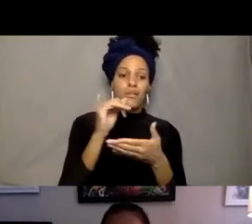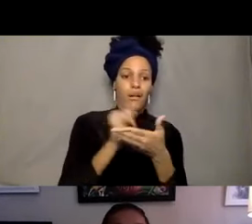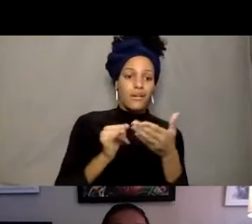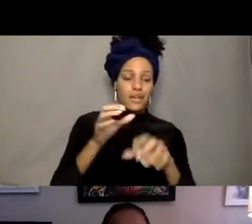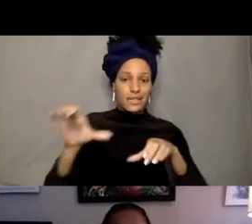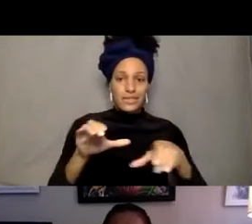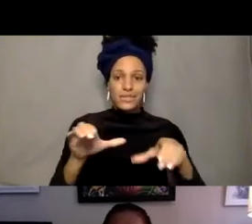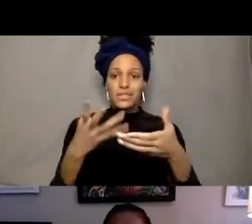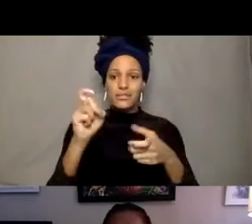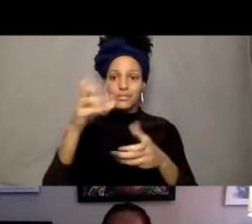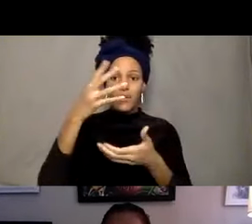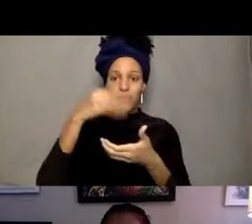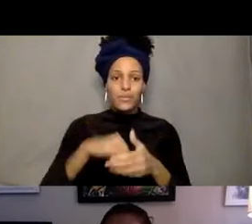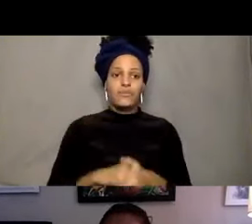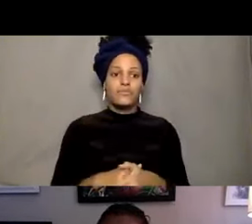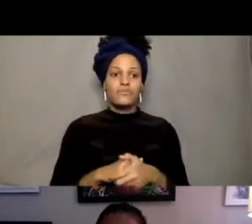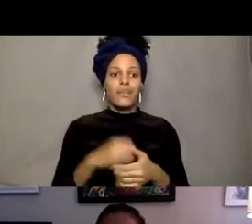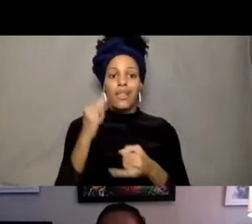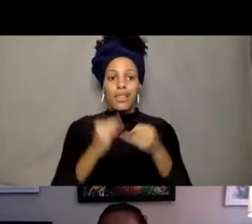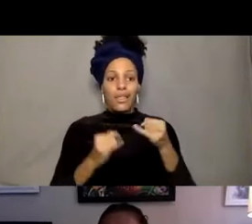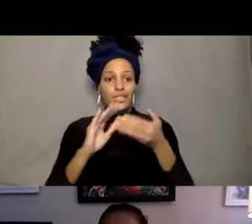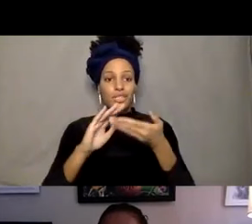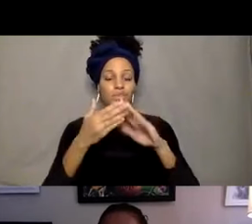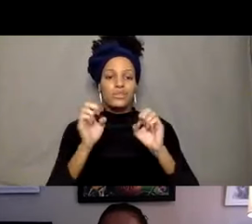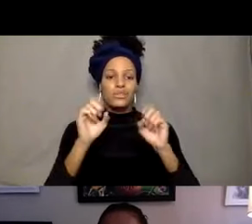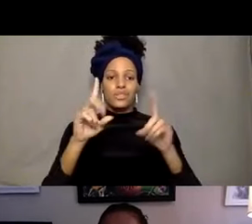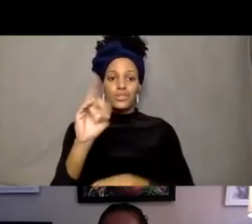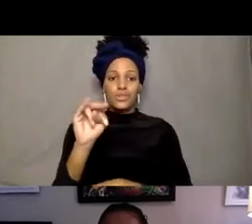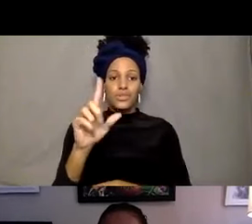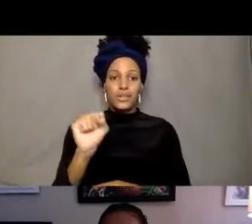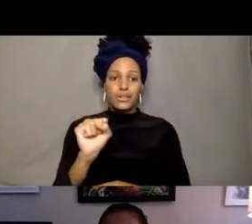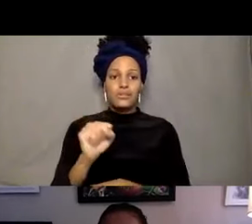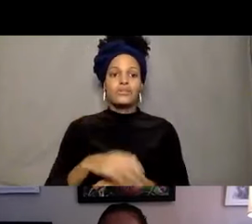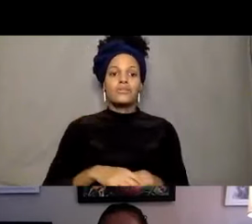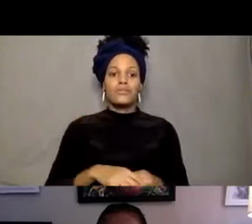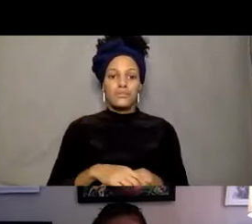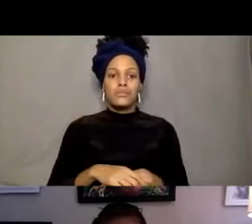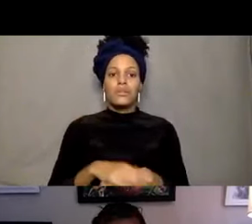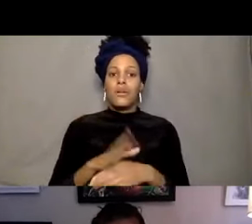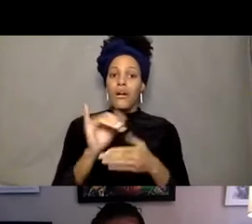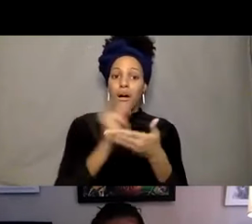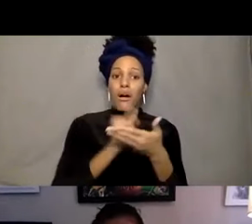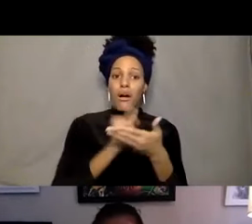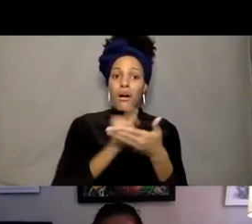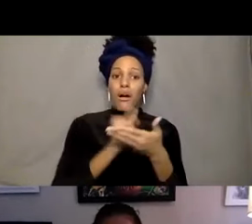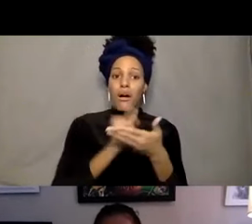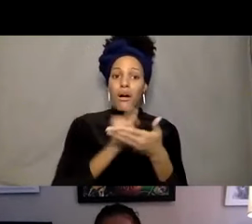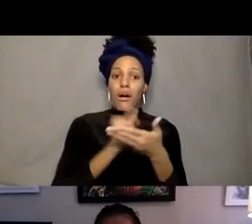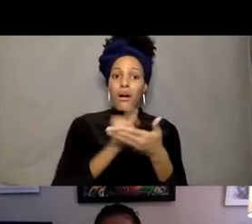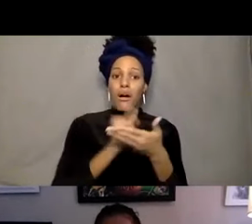And lastly, community education units of a school district with annual arts budgets of any size. Community education units